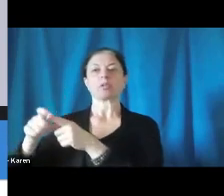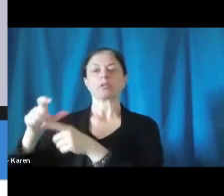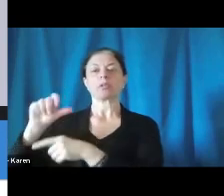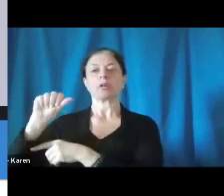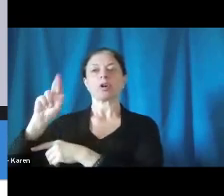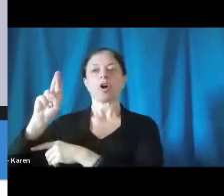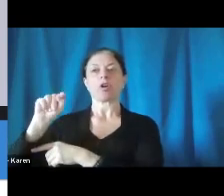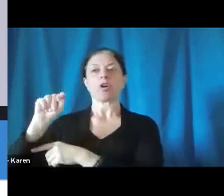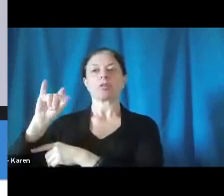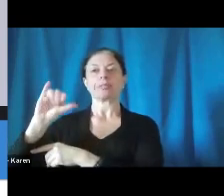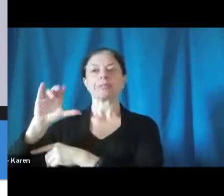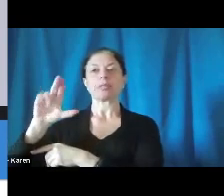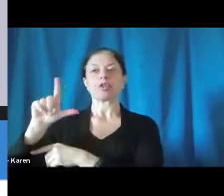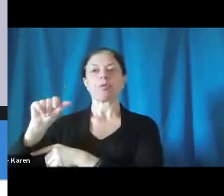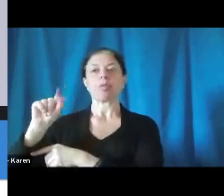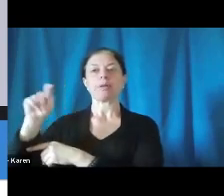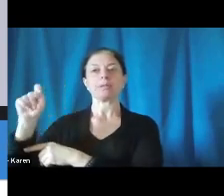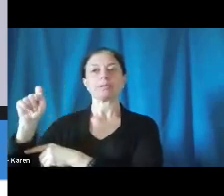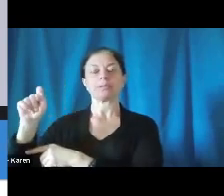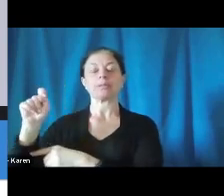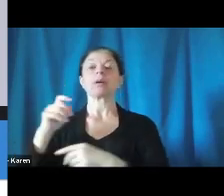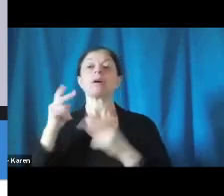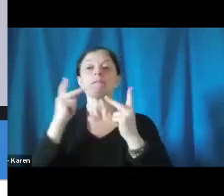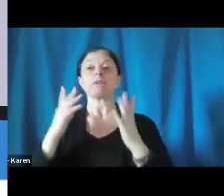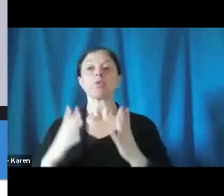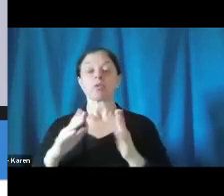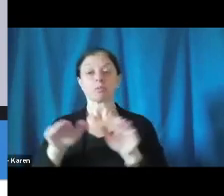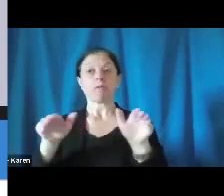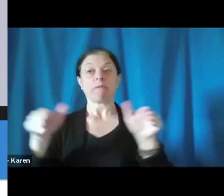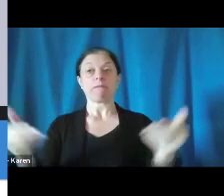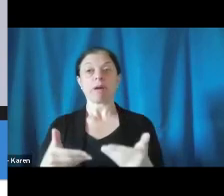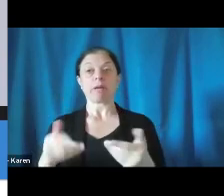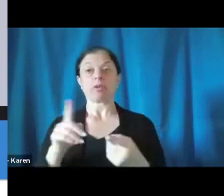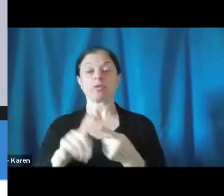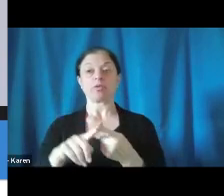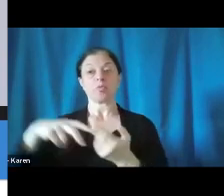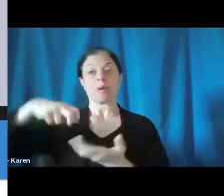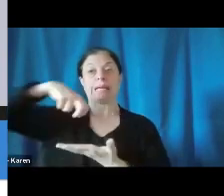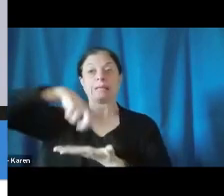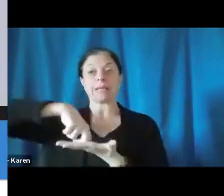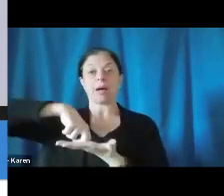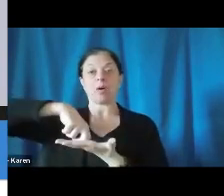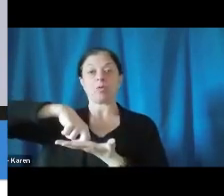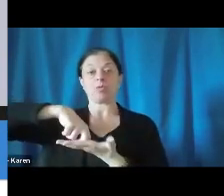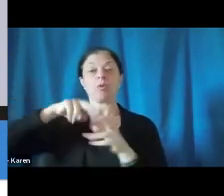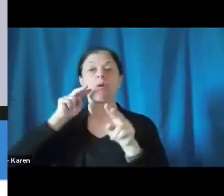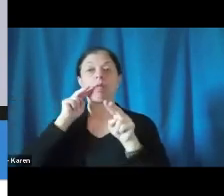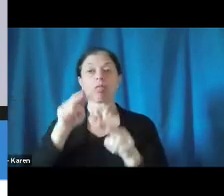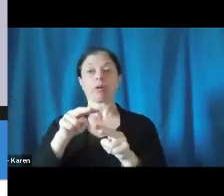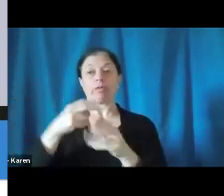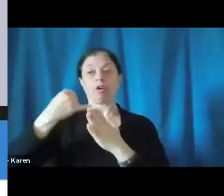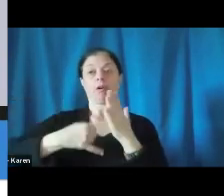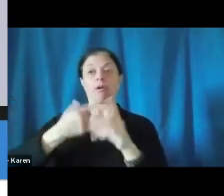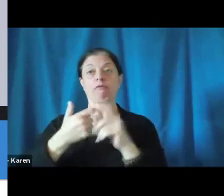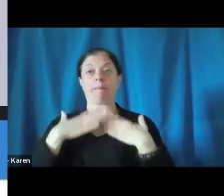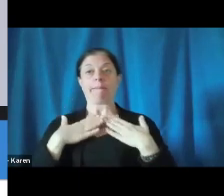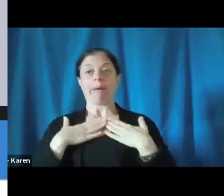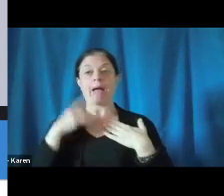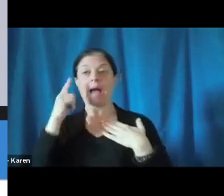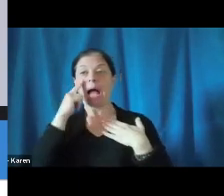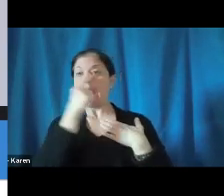installation on the wall as well that will eventually flash the word" articulate ." And the viewers are